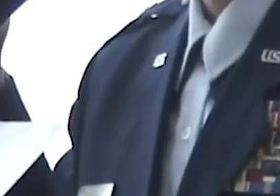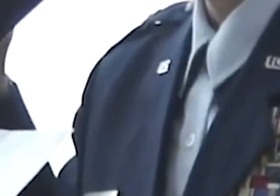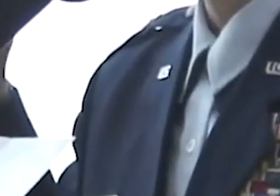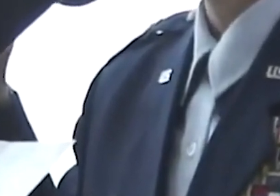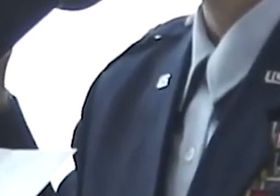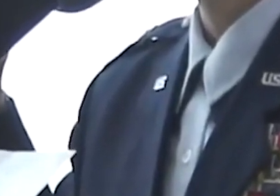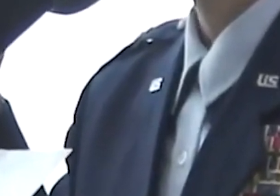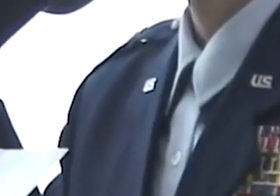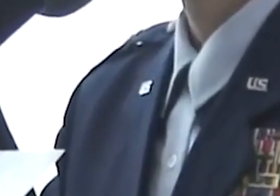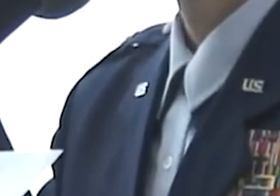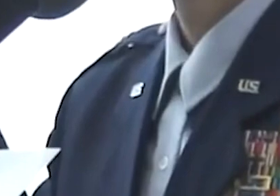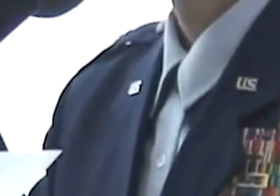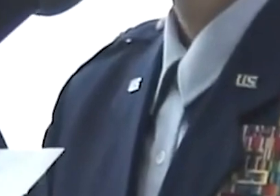general in the Delaware National